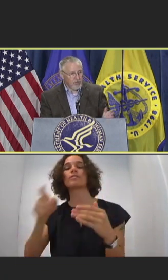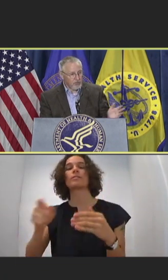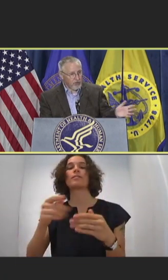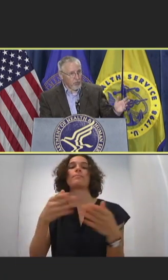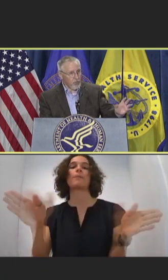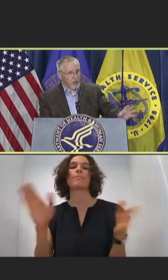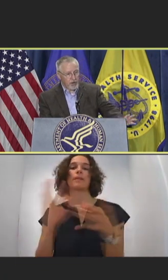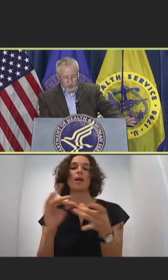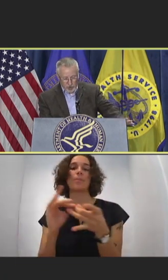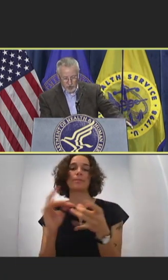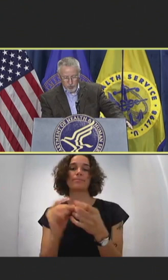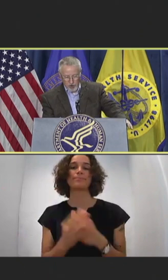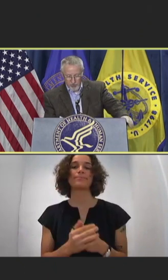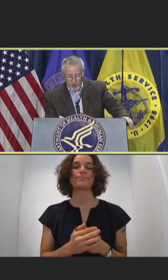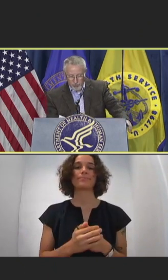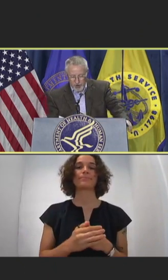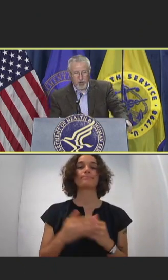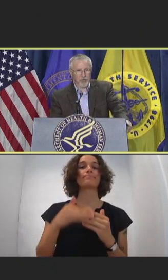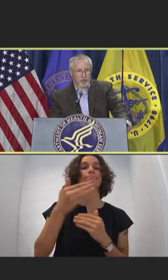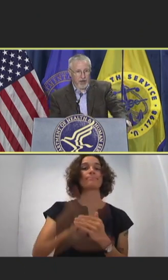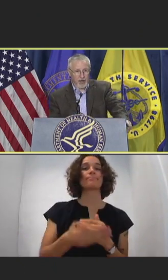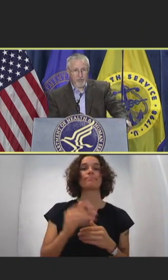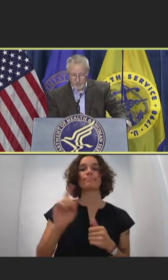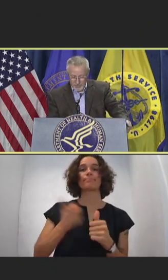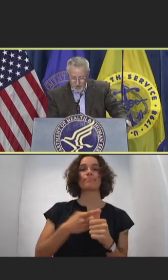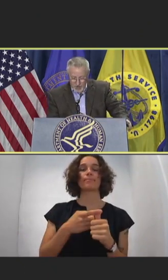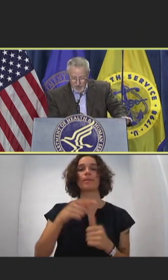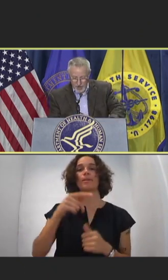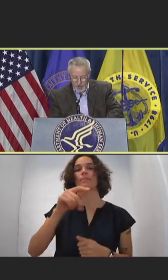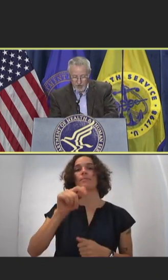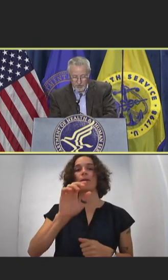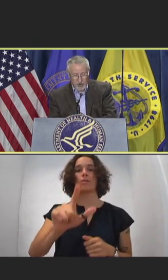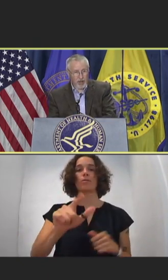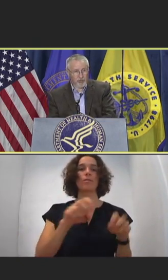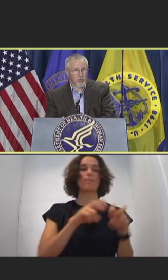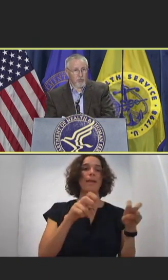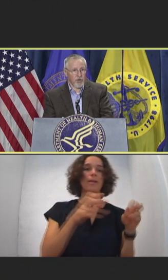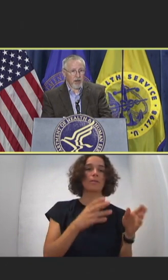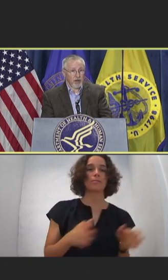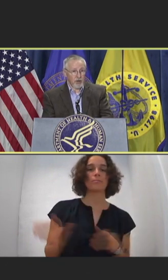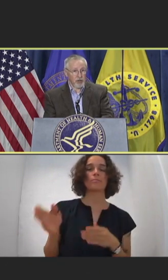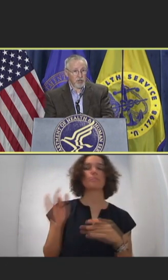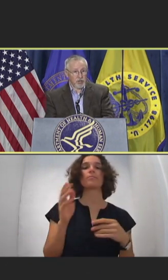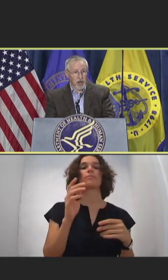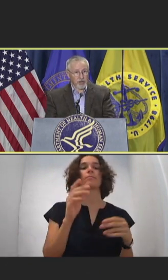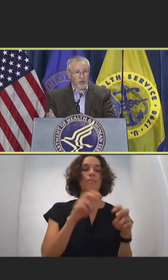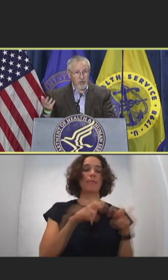So, we'll next turn to our first panel of the day. And as I provide introductions, I'd like to invite